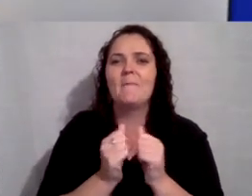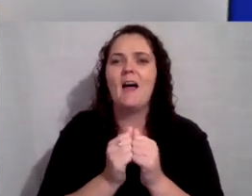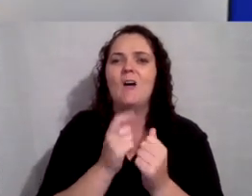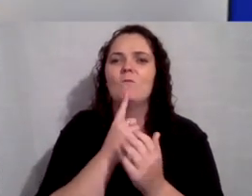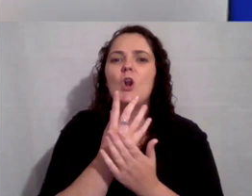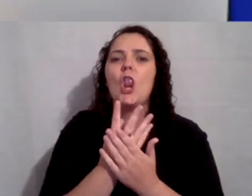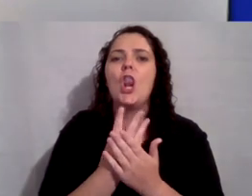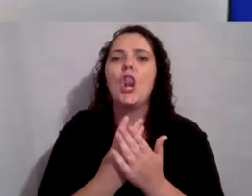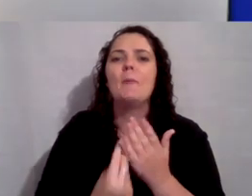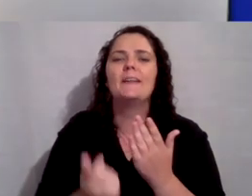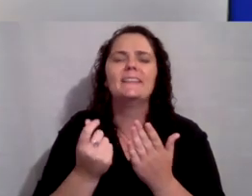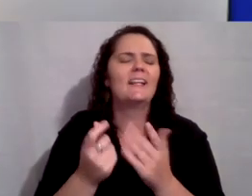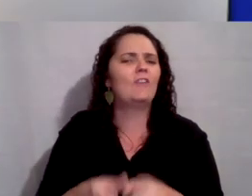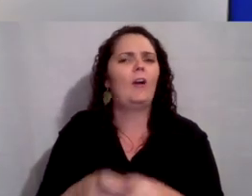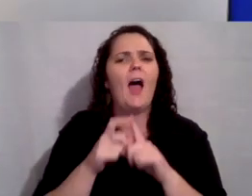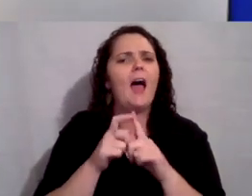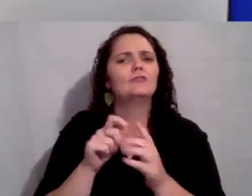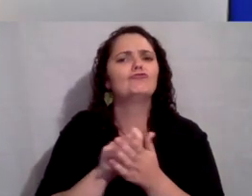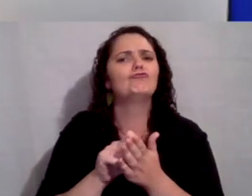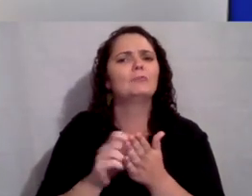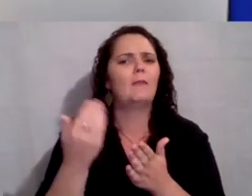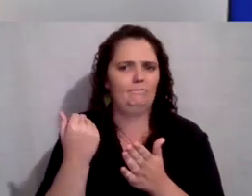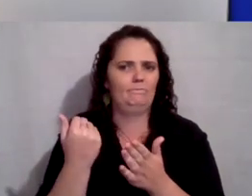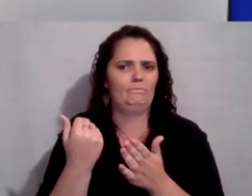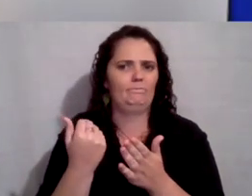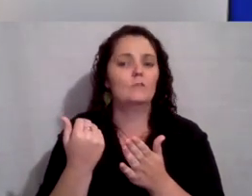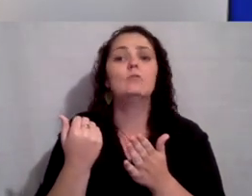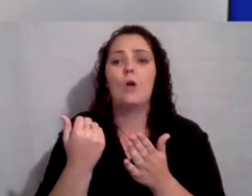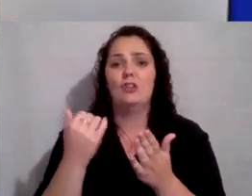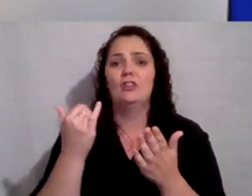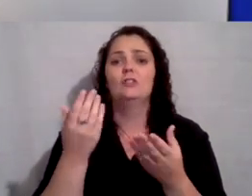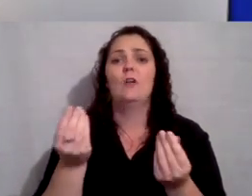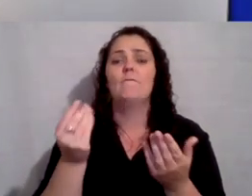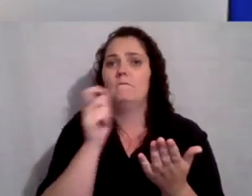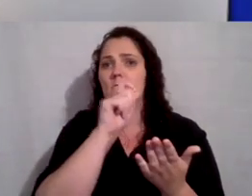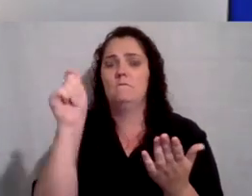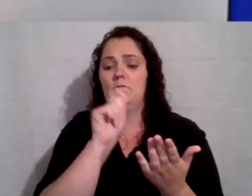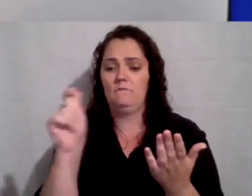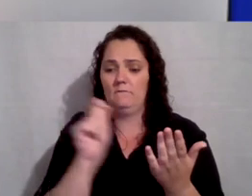paper, it'll be very hard to erase, to lift back out. So you want to just ride across the surface like that and just leave it